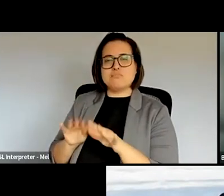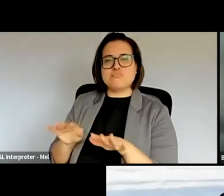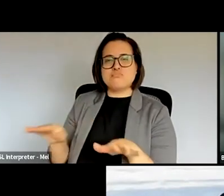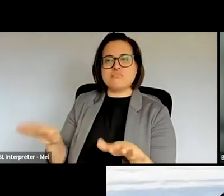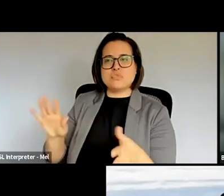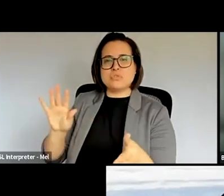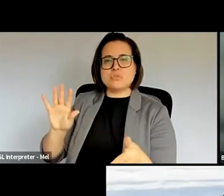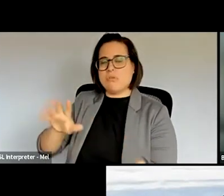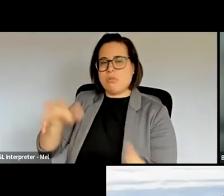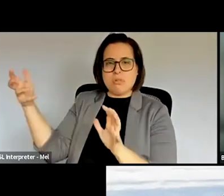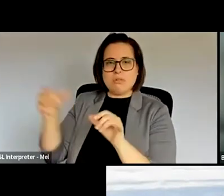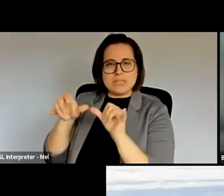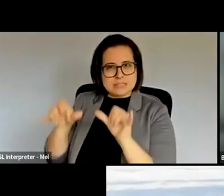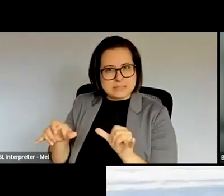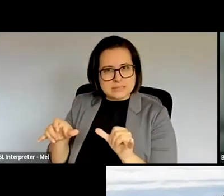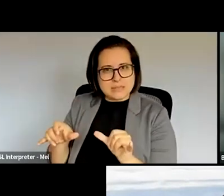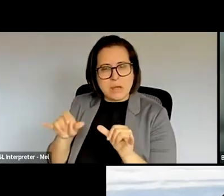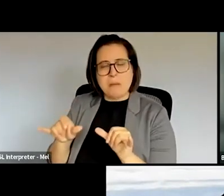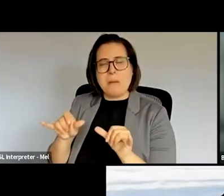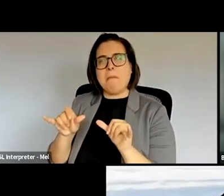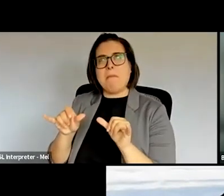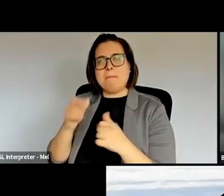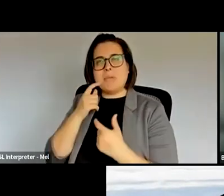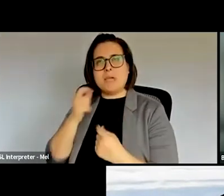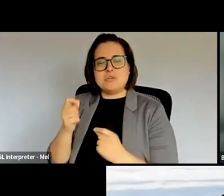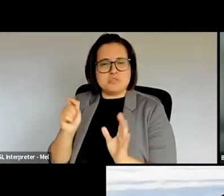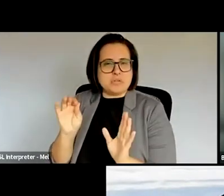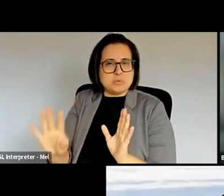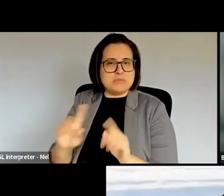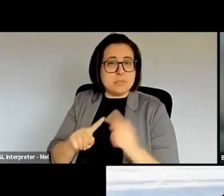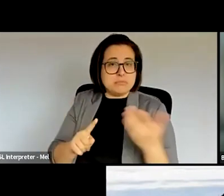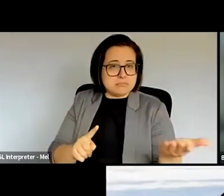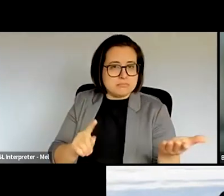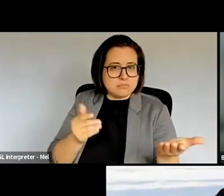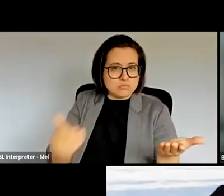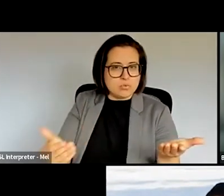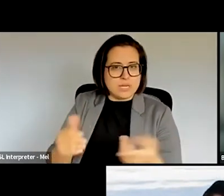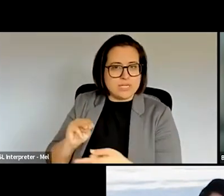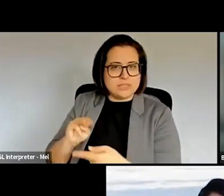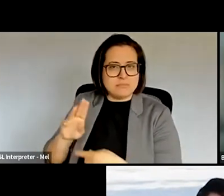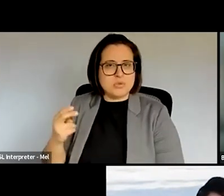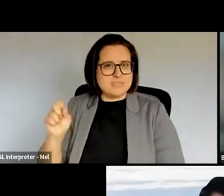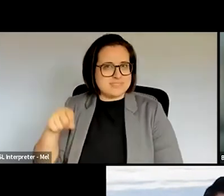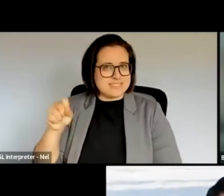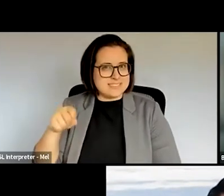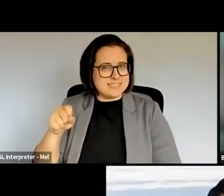systems is an intriguing thought so I just wanted to get that on the record but please go ahead.. Yeah data -- data poisoning is the term people I think..